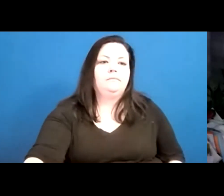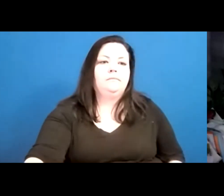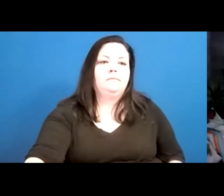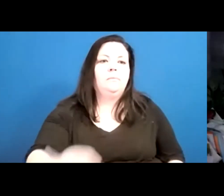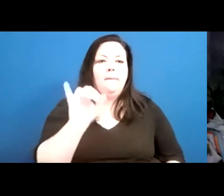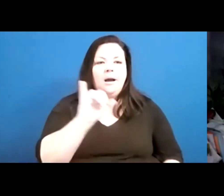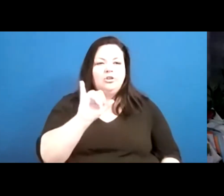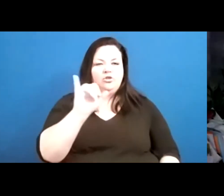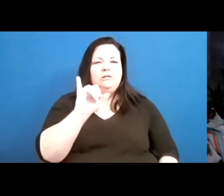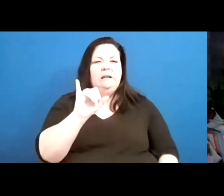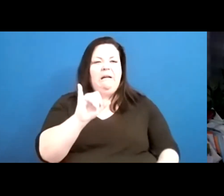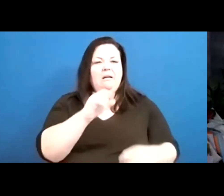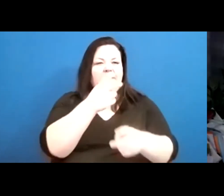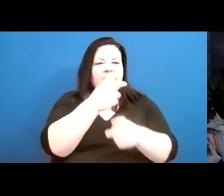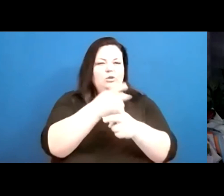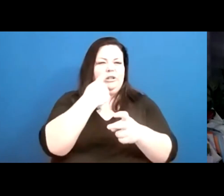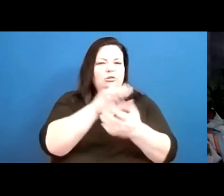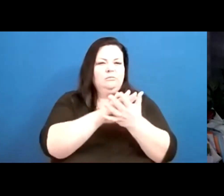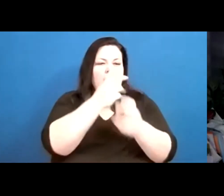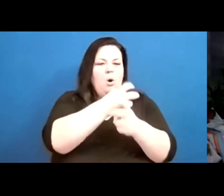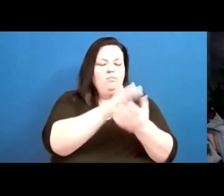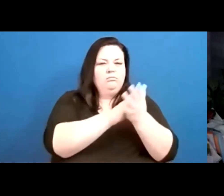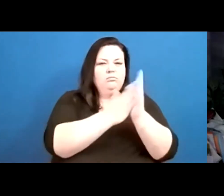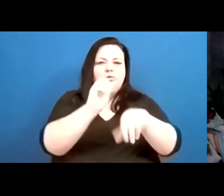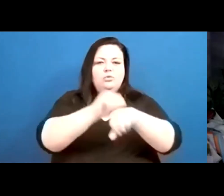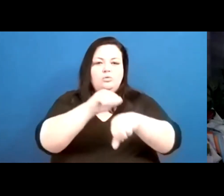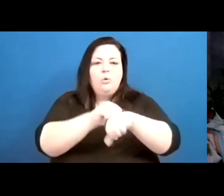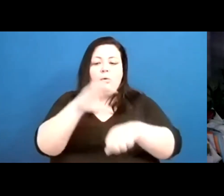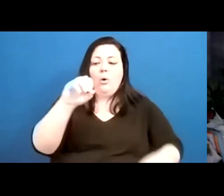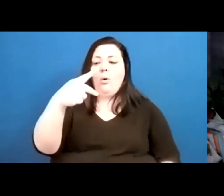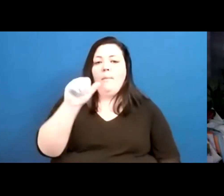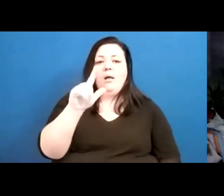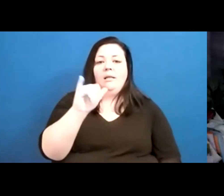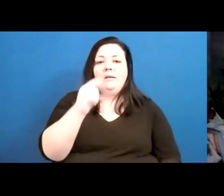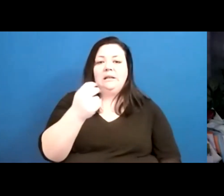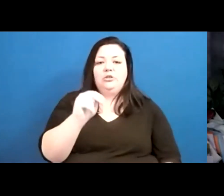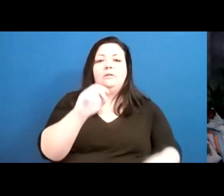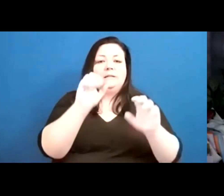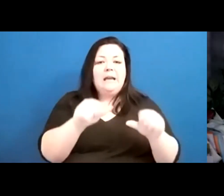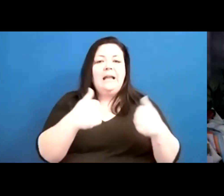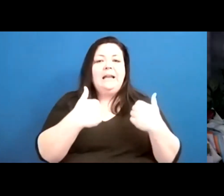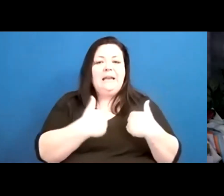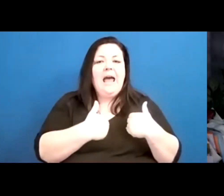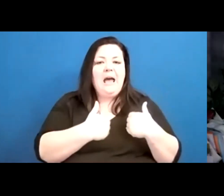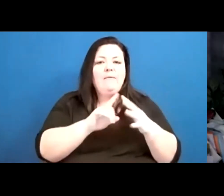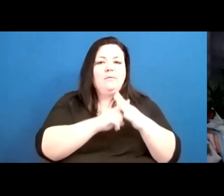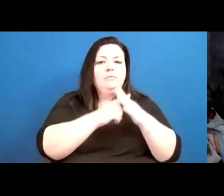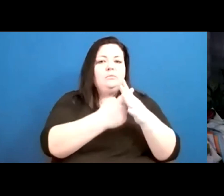into stone, opalization can render organic specimens opals' hapless